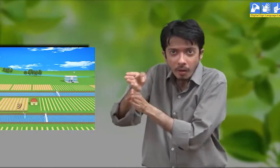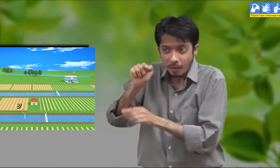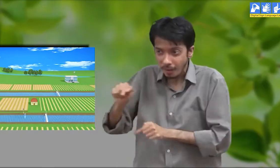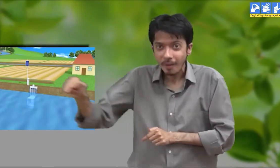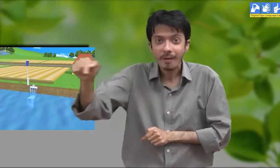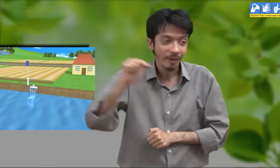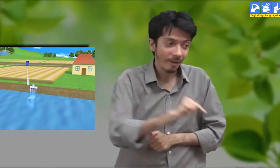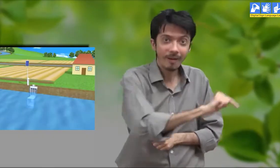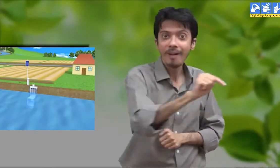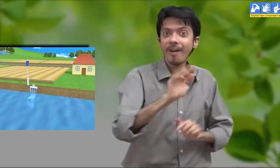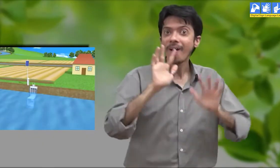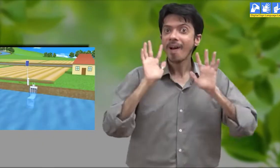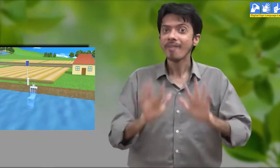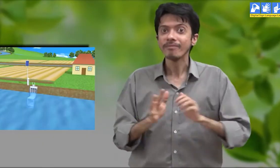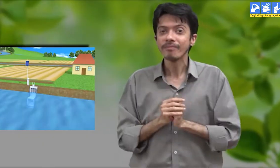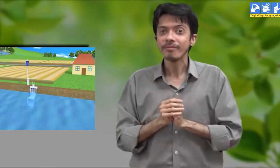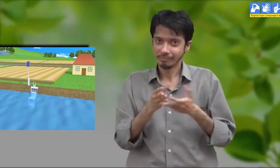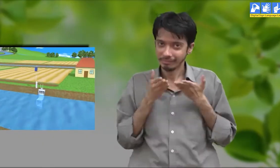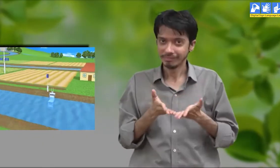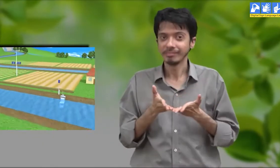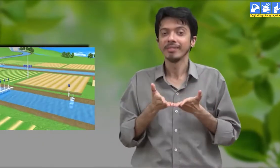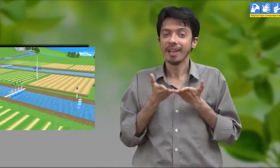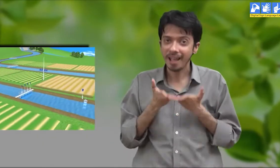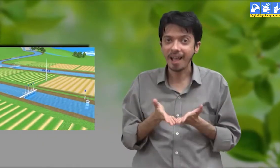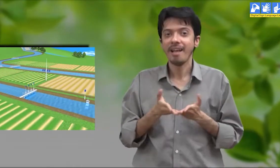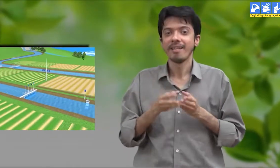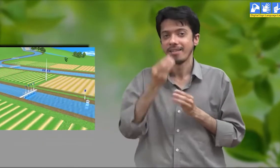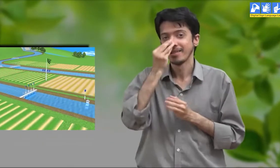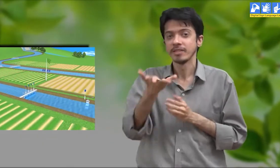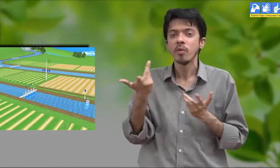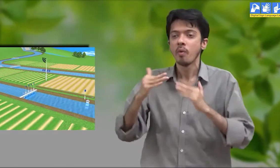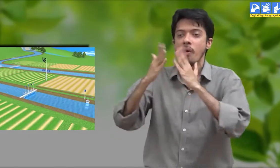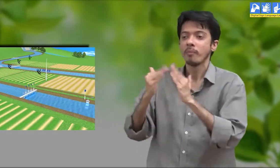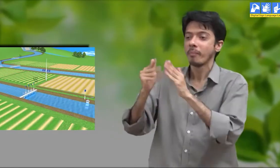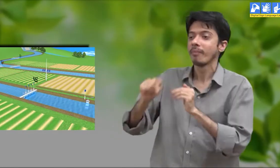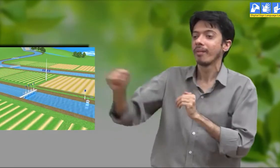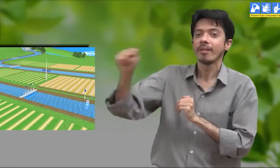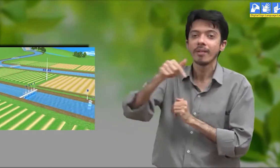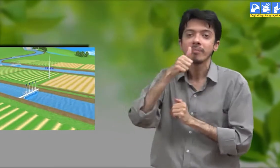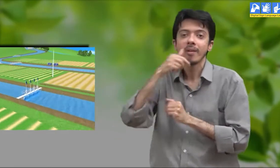made waterway that is used to transport water for irrigation and other human uses.